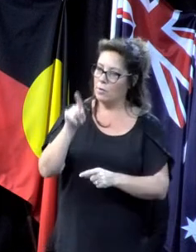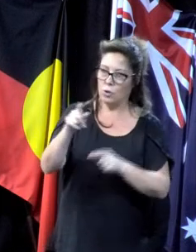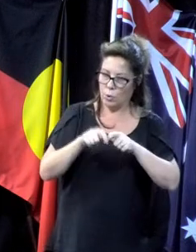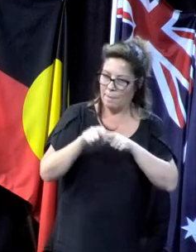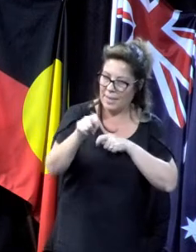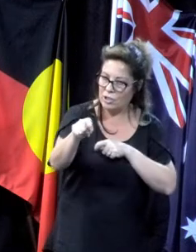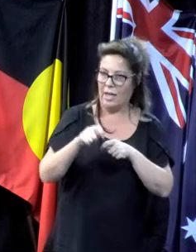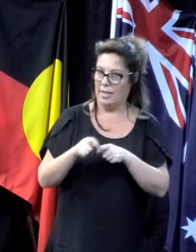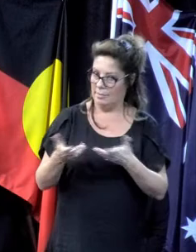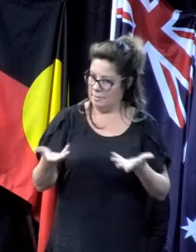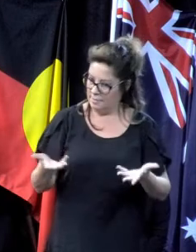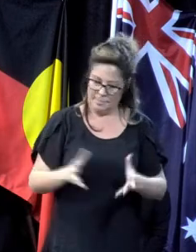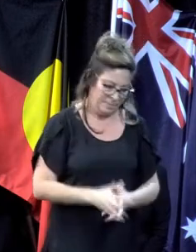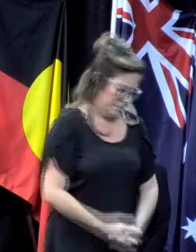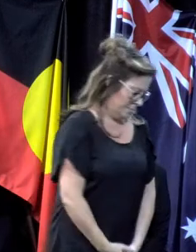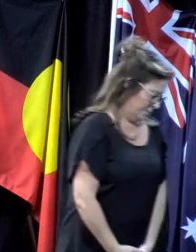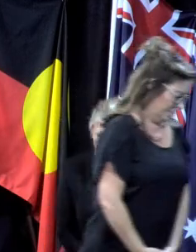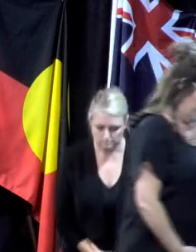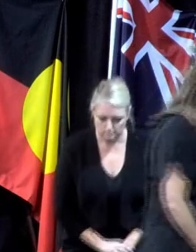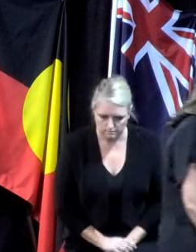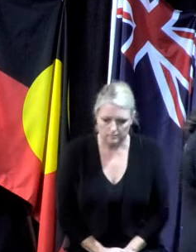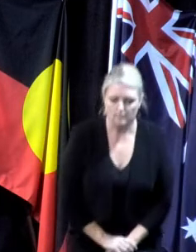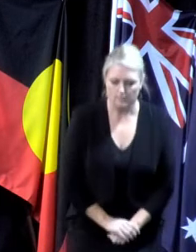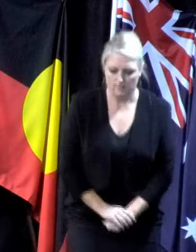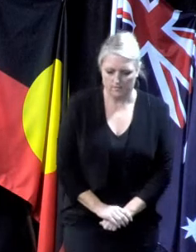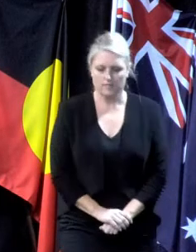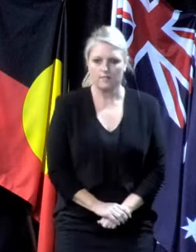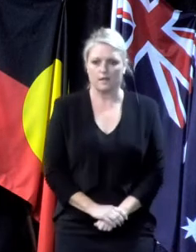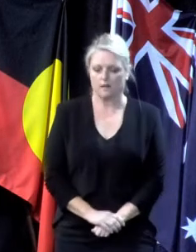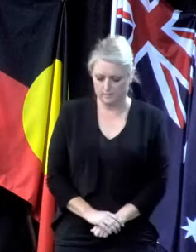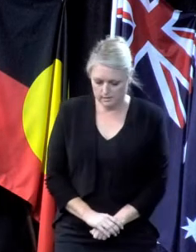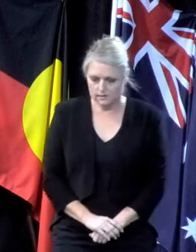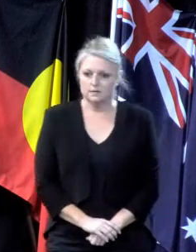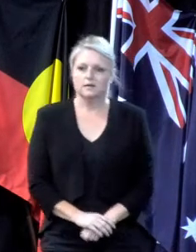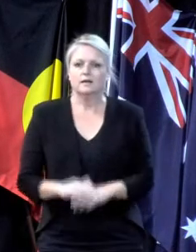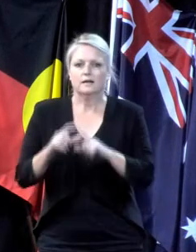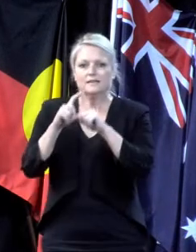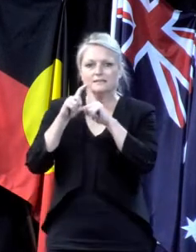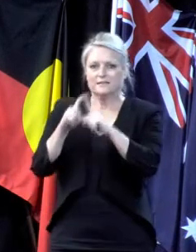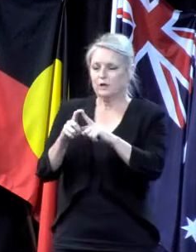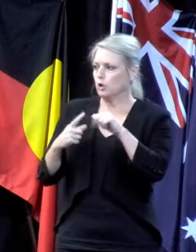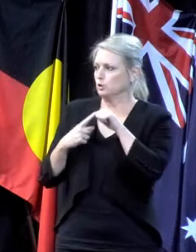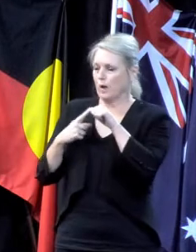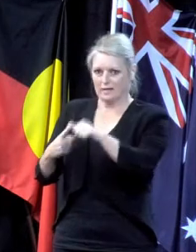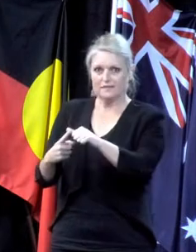Systemically, we can measure A to E data, the academic results of our students.